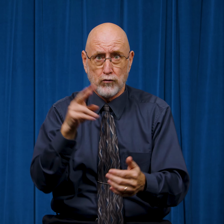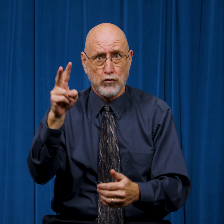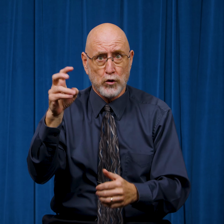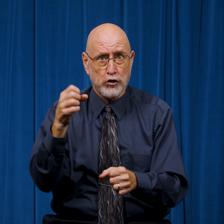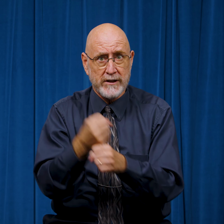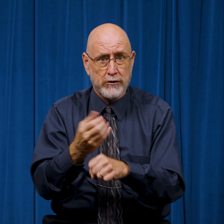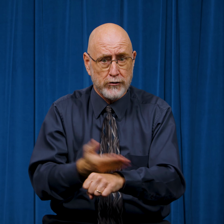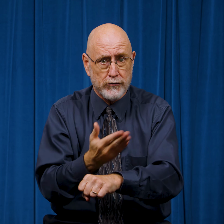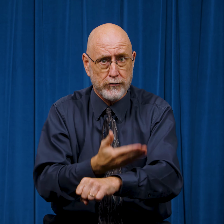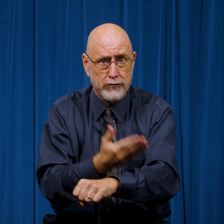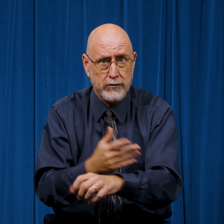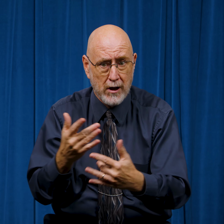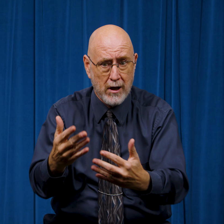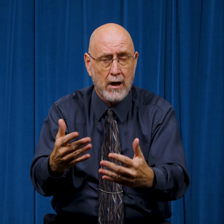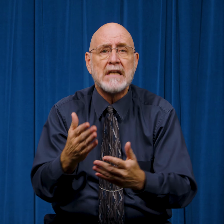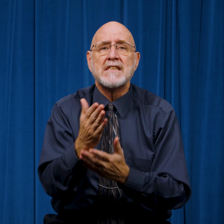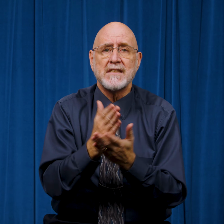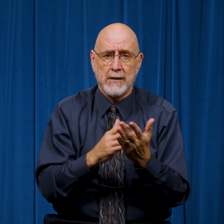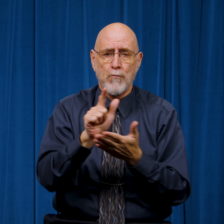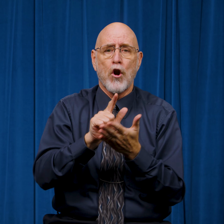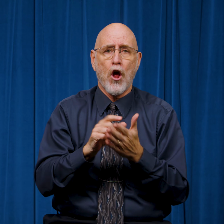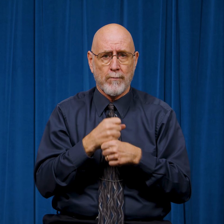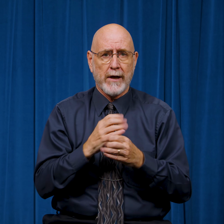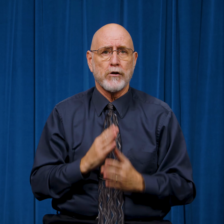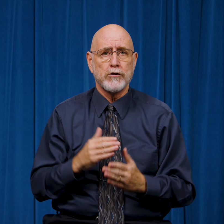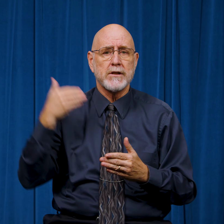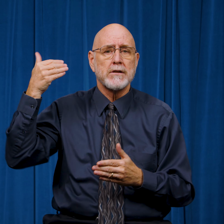we see that at least some lawmakers in subsequent generations